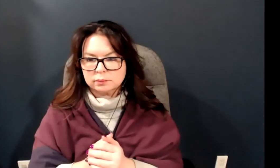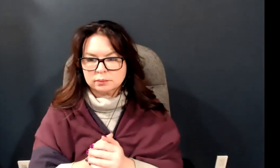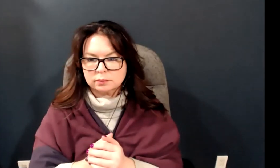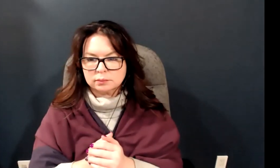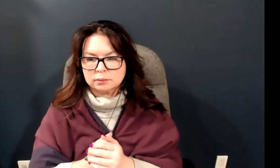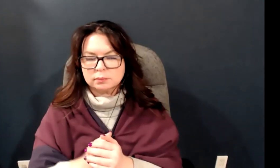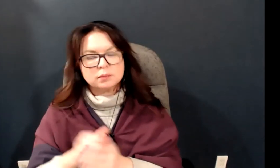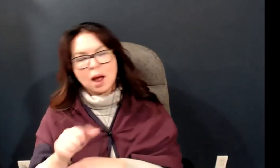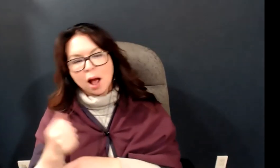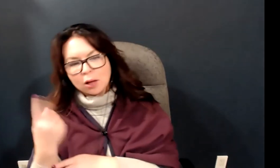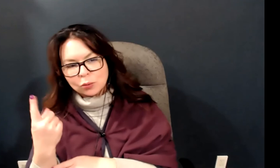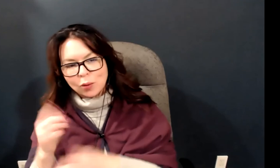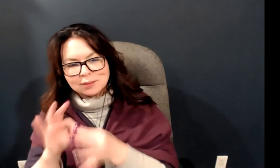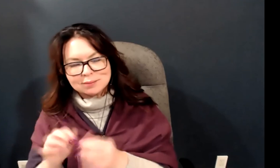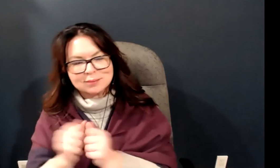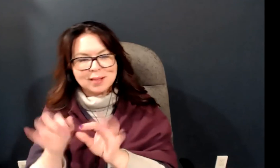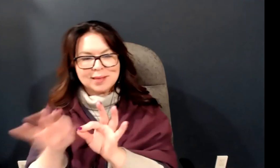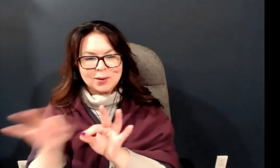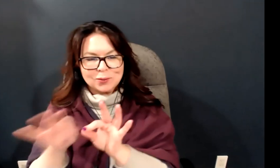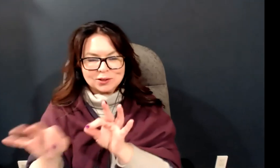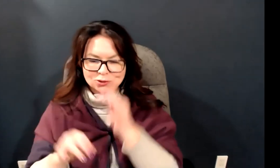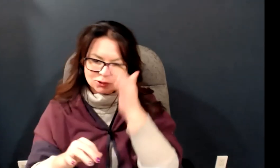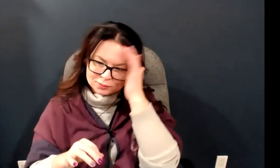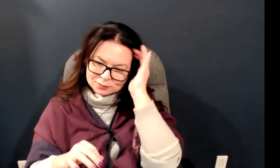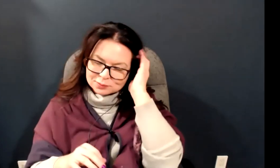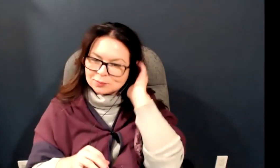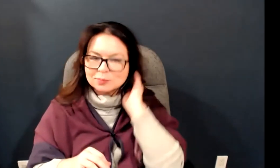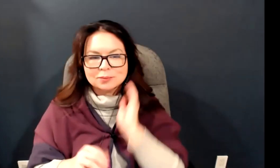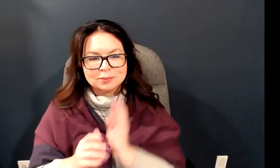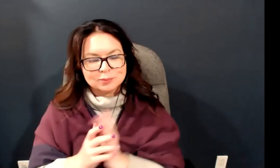I'm not gonna ask you about the politics, history... It's kind of obvious, it's a dumb